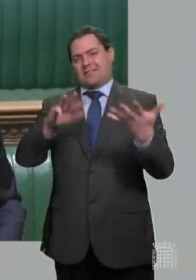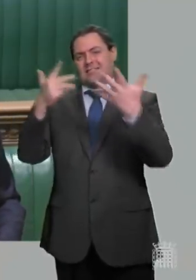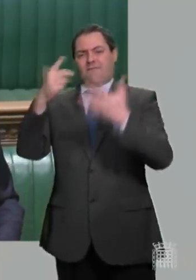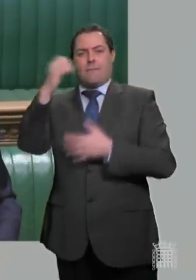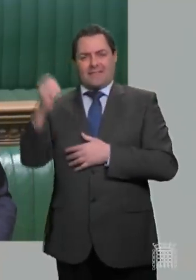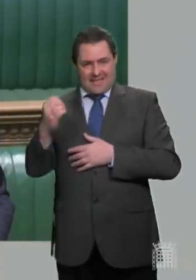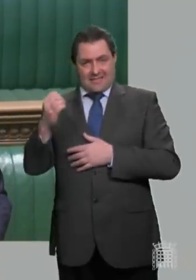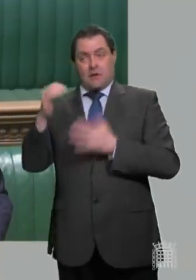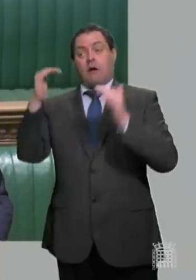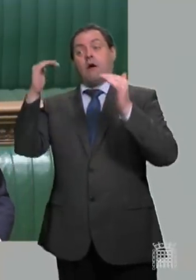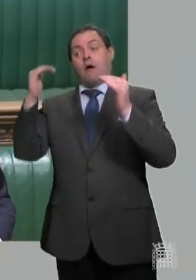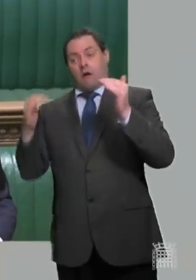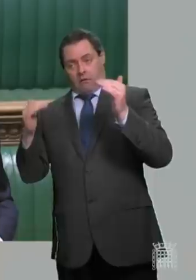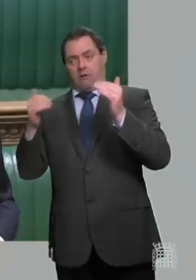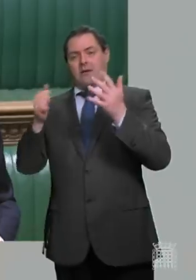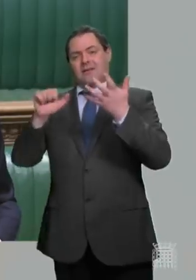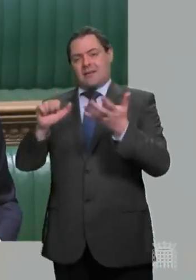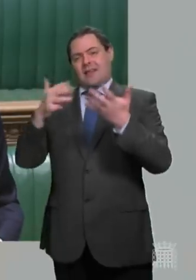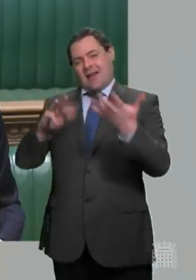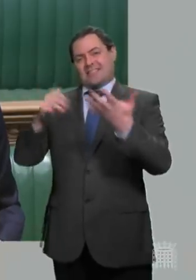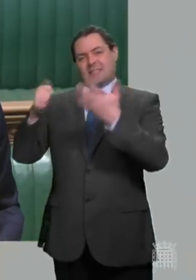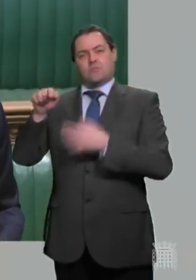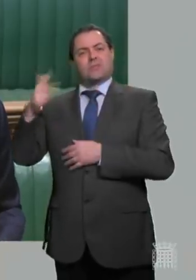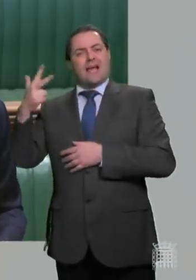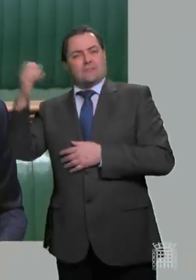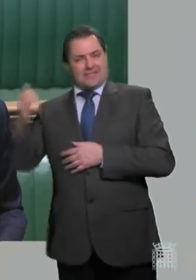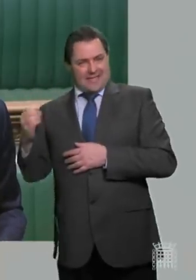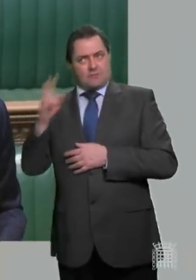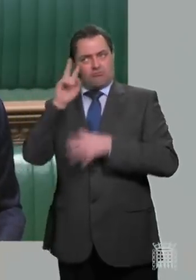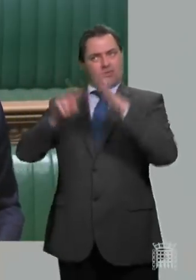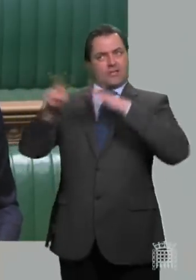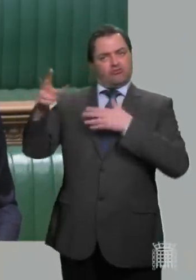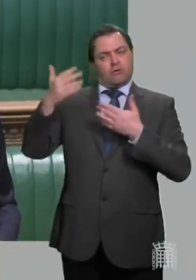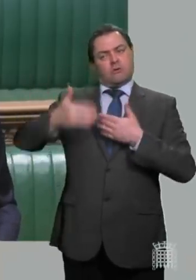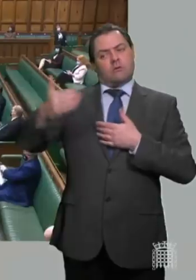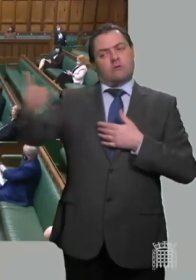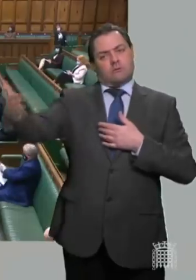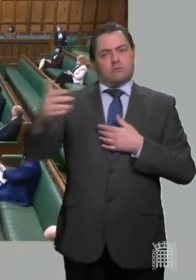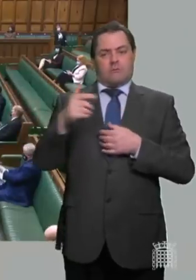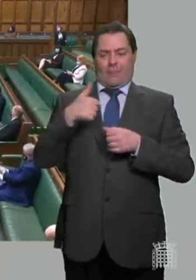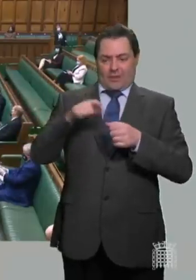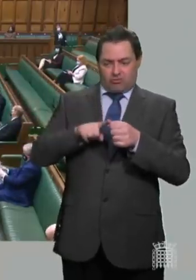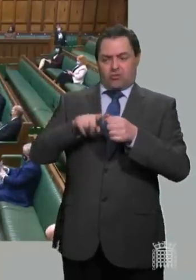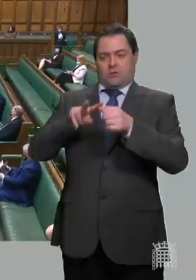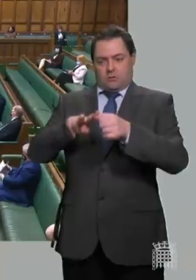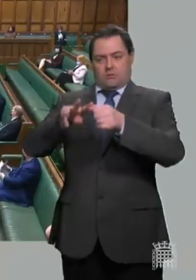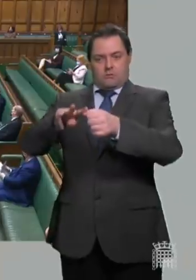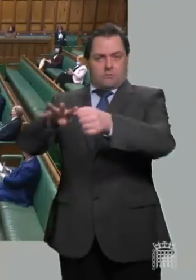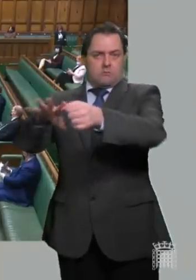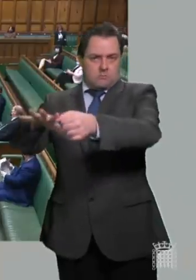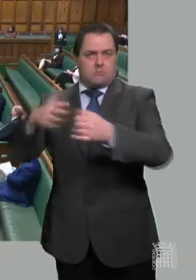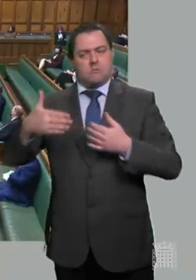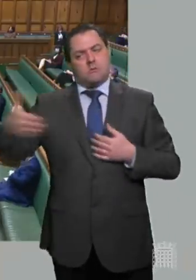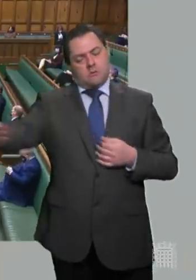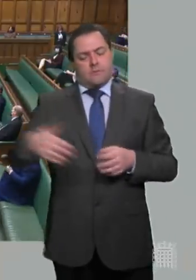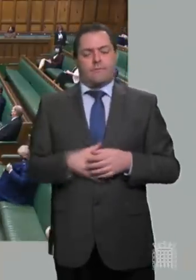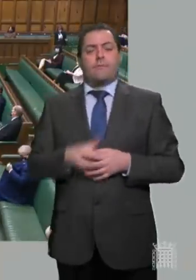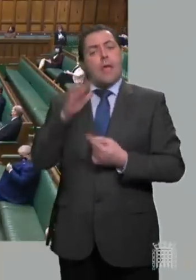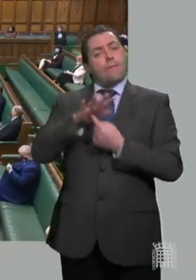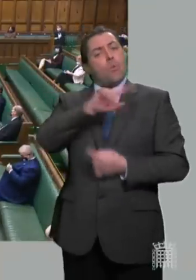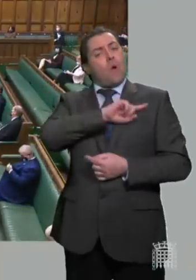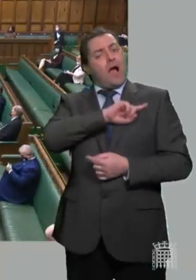96.8% in the final two years of the forecast. Let me explain why this matters. The amount we